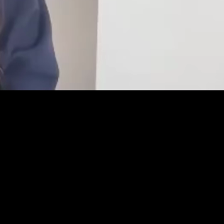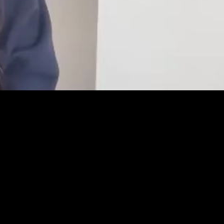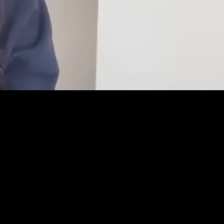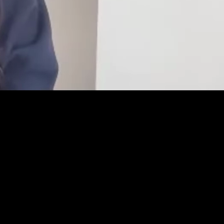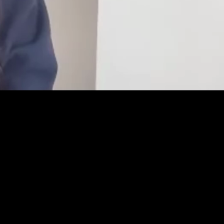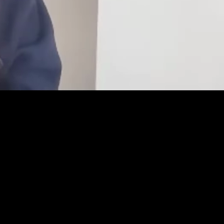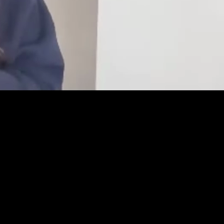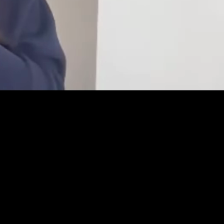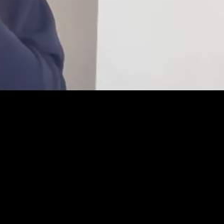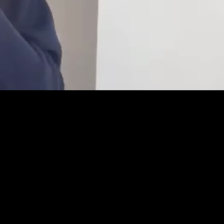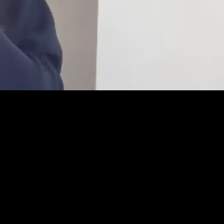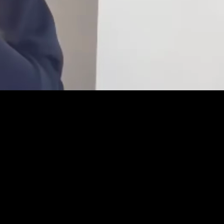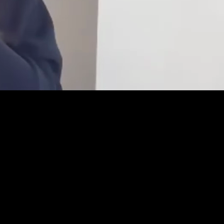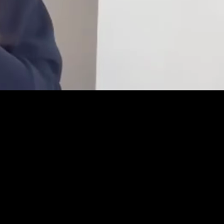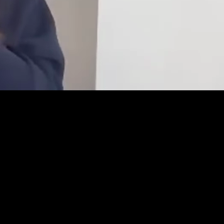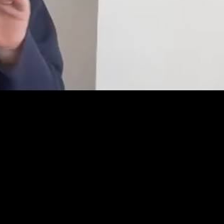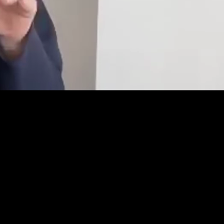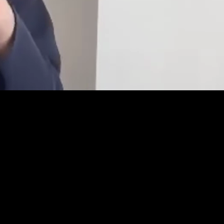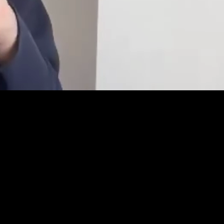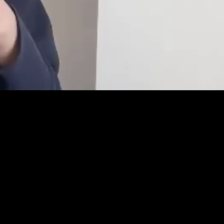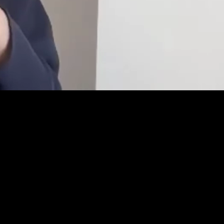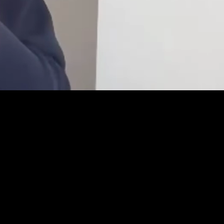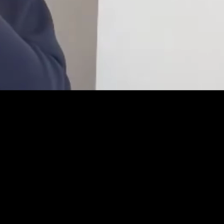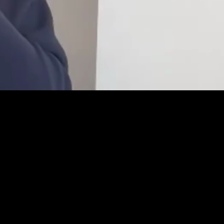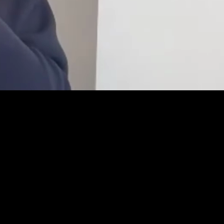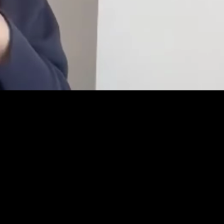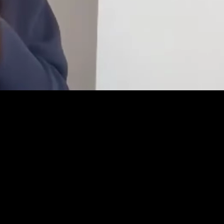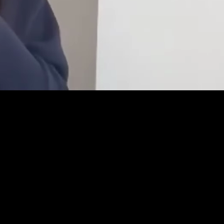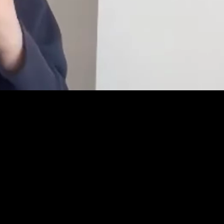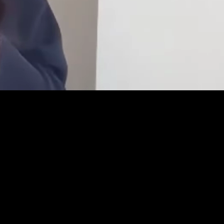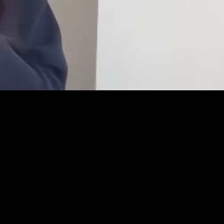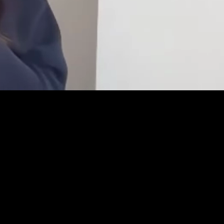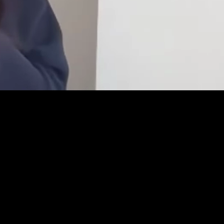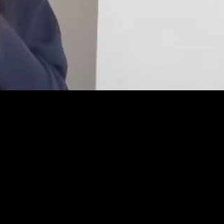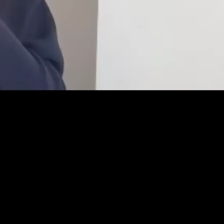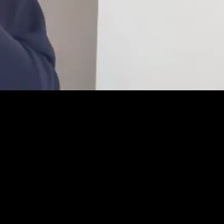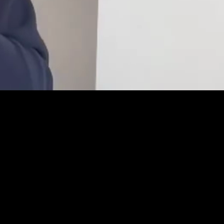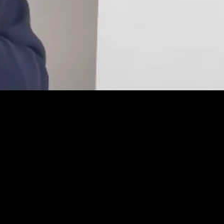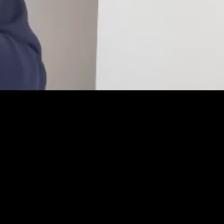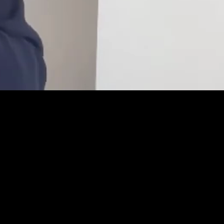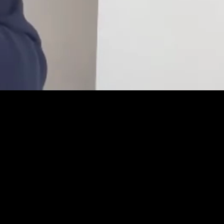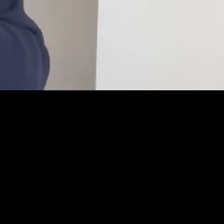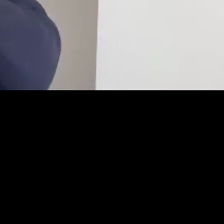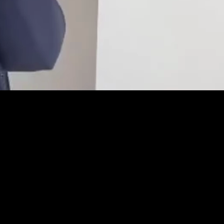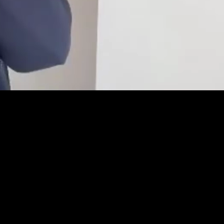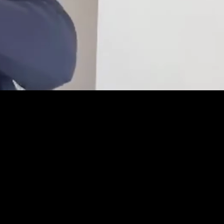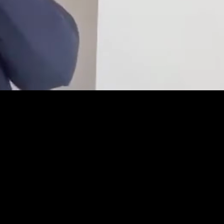We would install WordPress and then have programmers who can configure it however we wanted it to be configured.